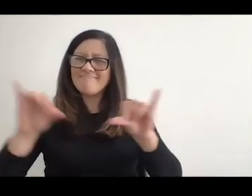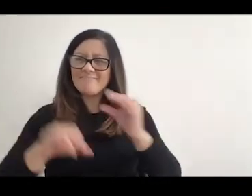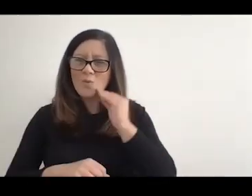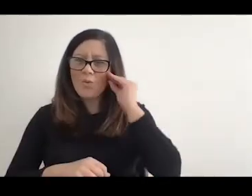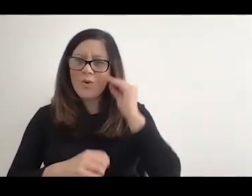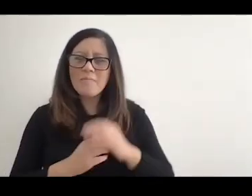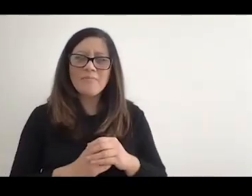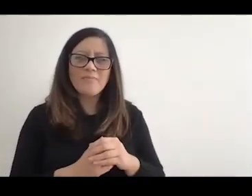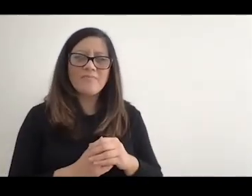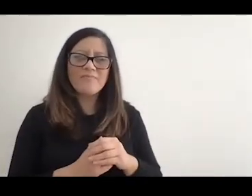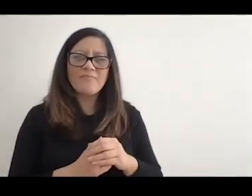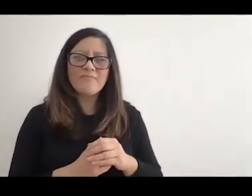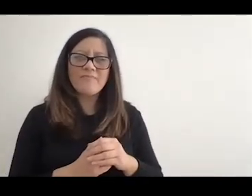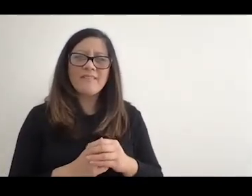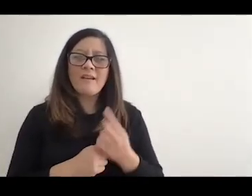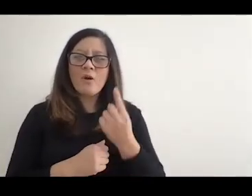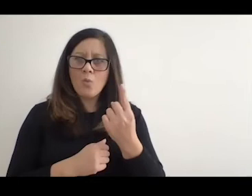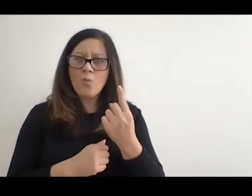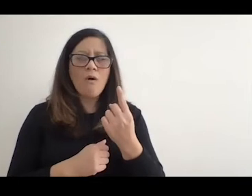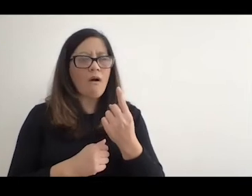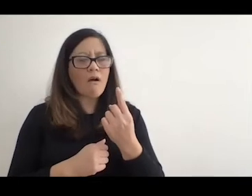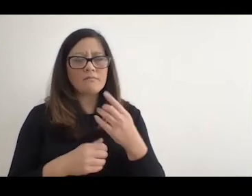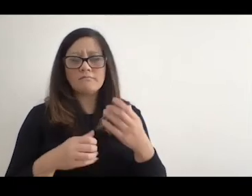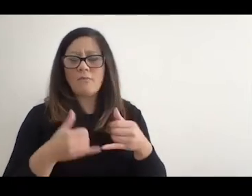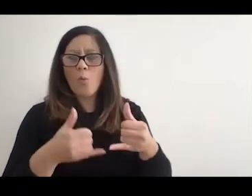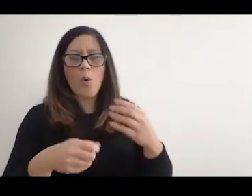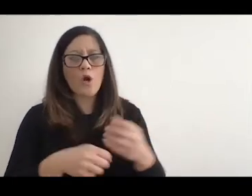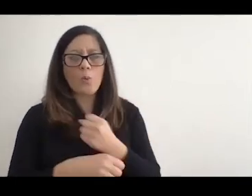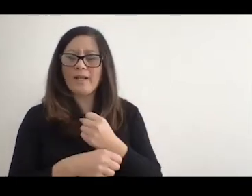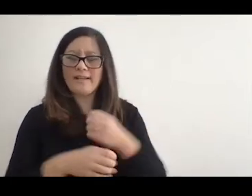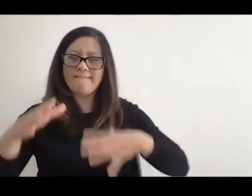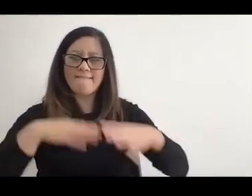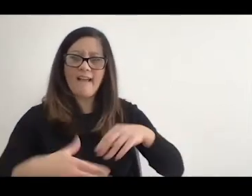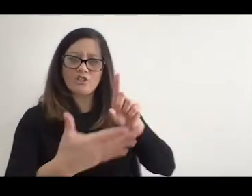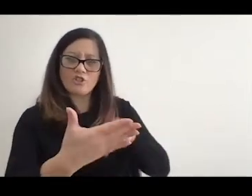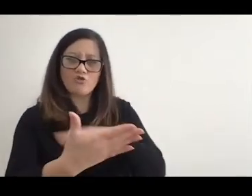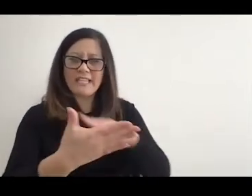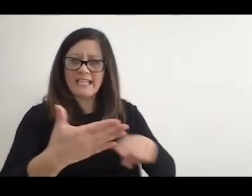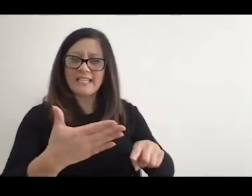Givhan, Pulitzer Prize winning fashion critic Robin Givhan.